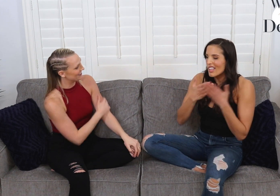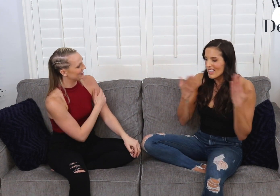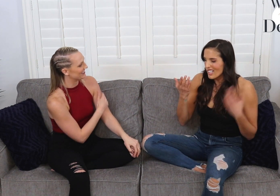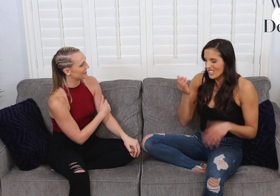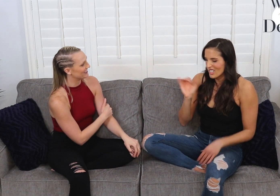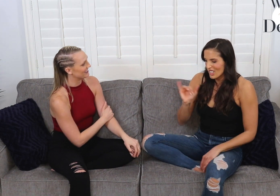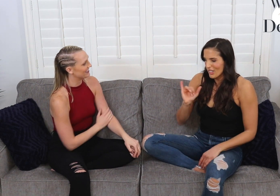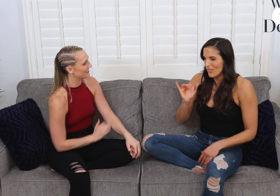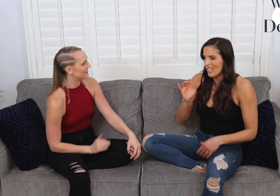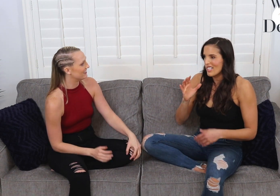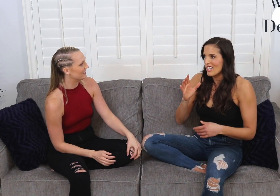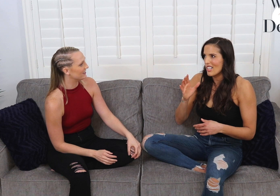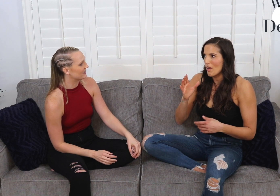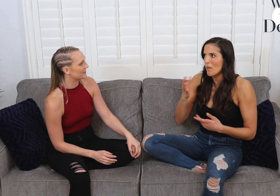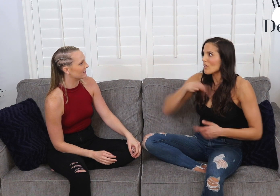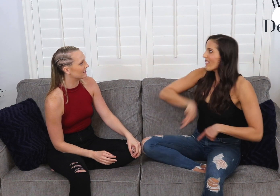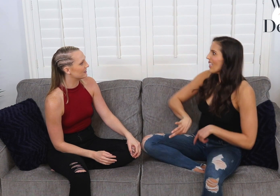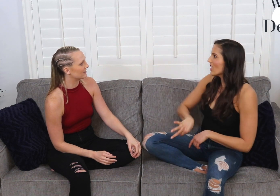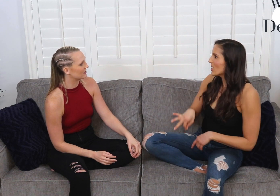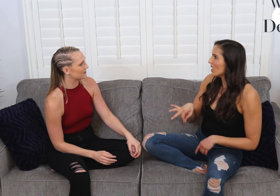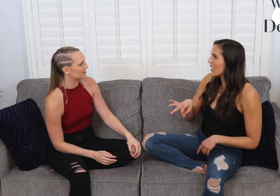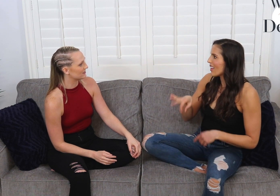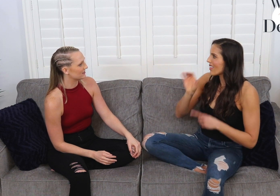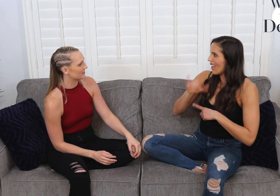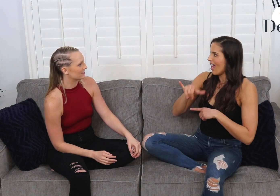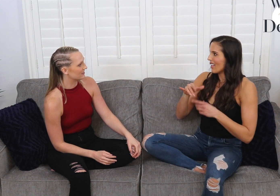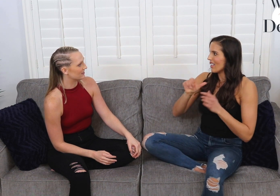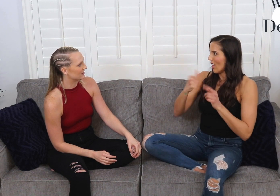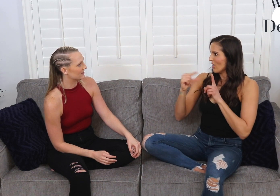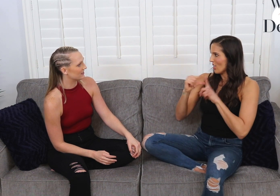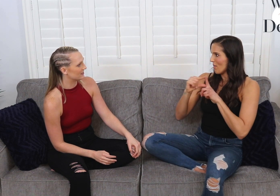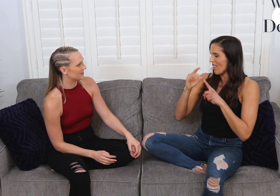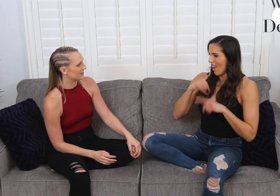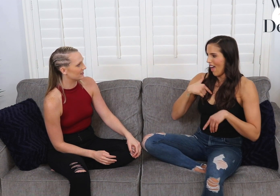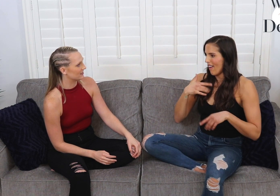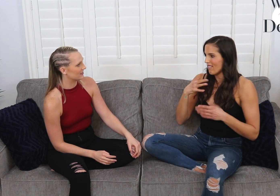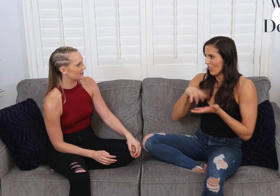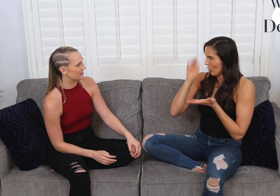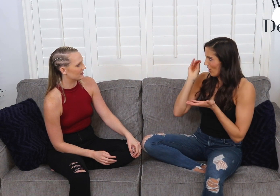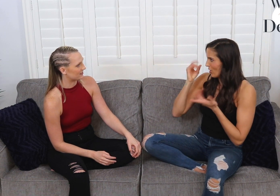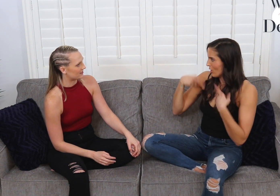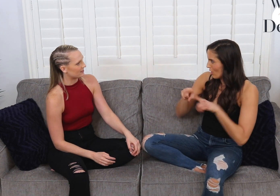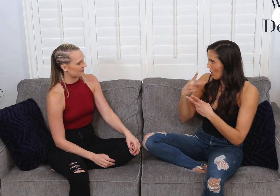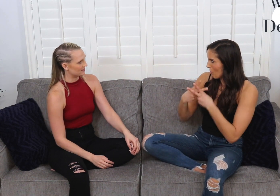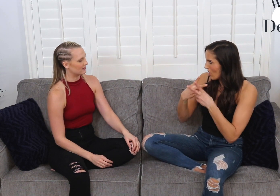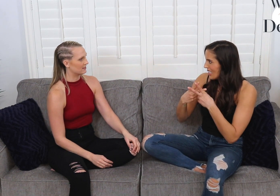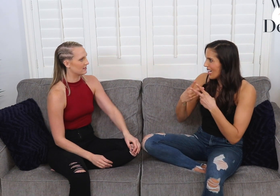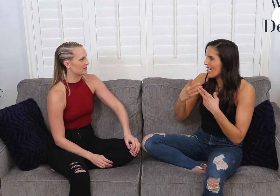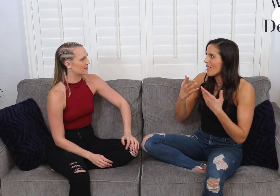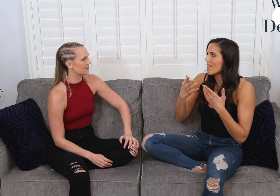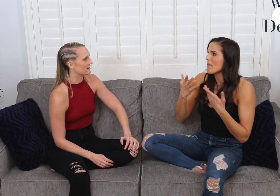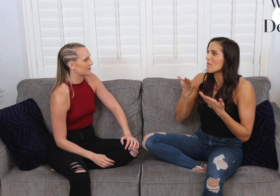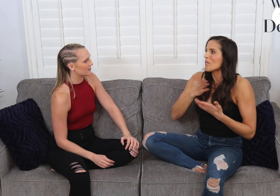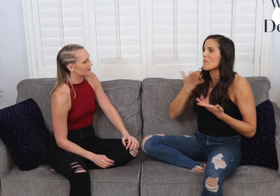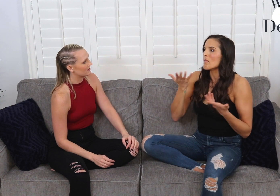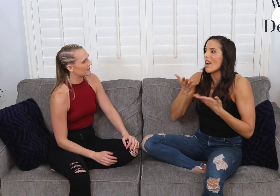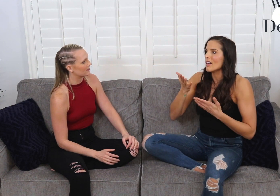And another thing I've learned during this time, is the term 'privilege.' That's another term that I've learned during quarantine.